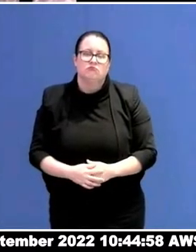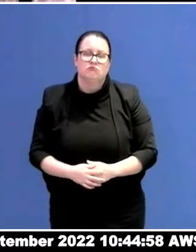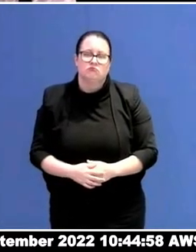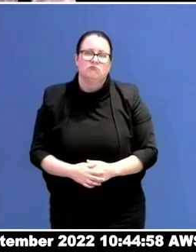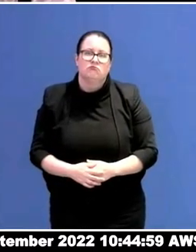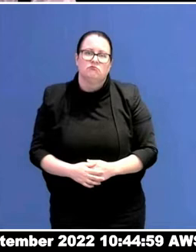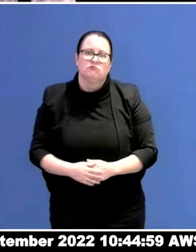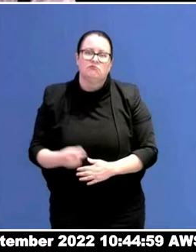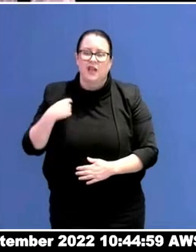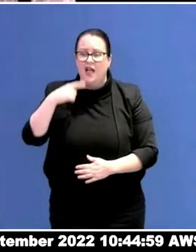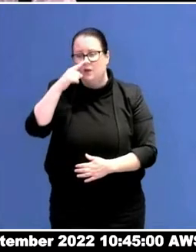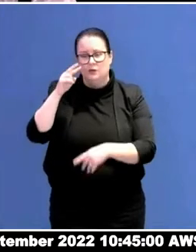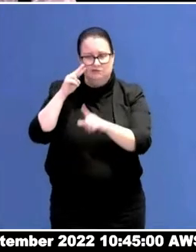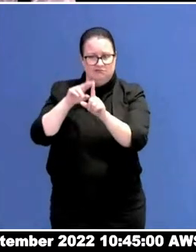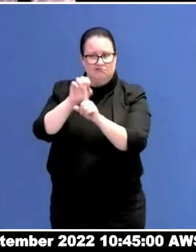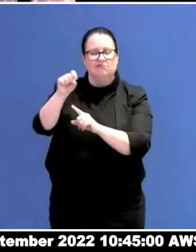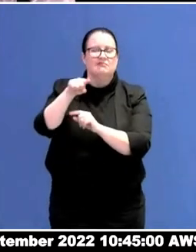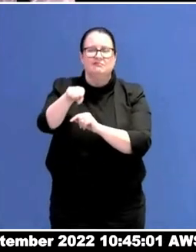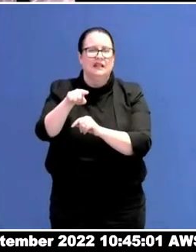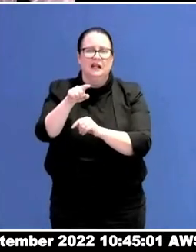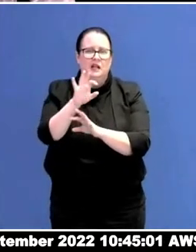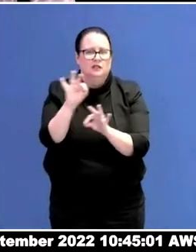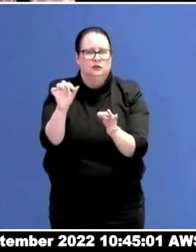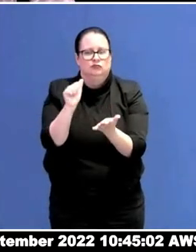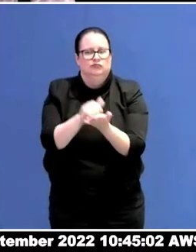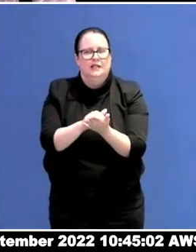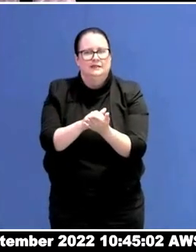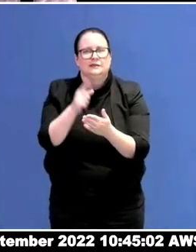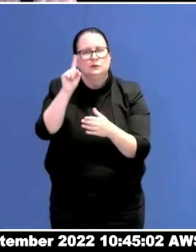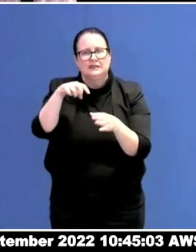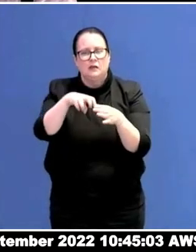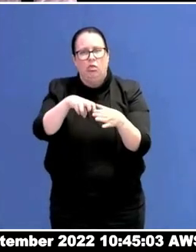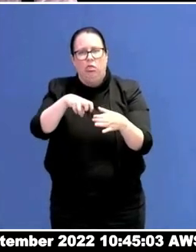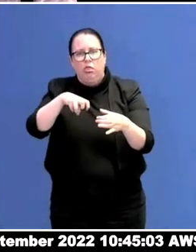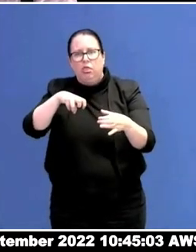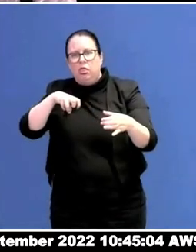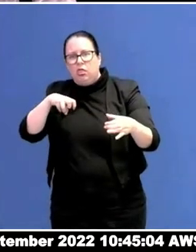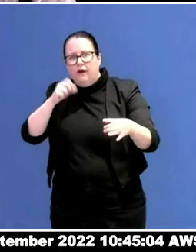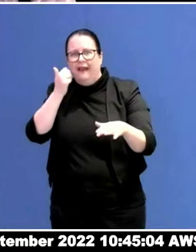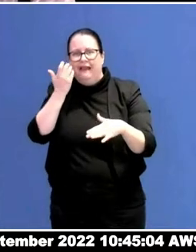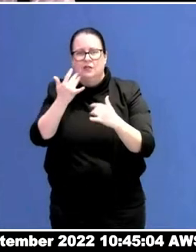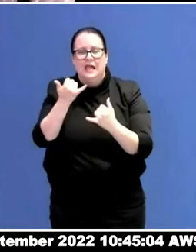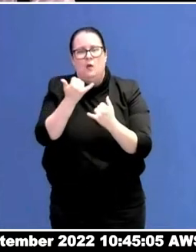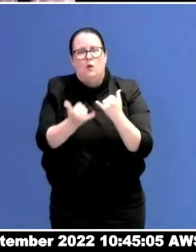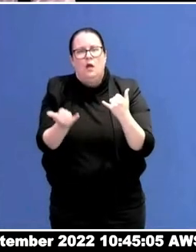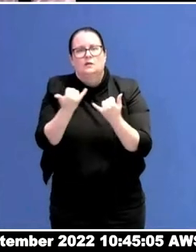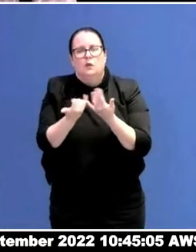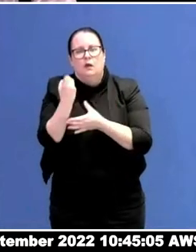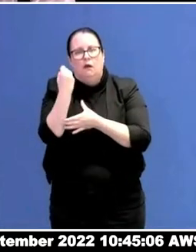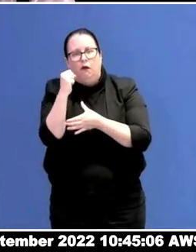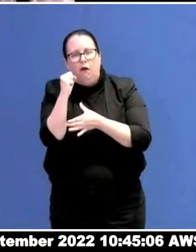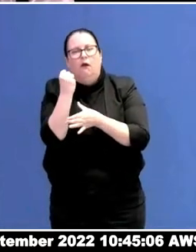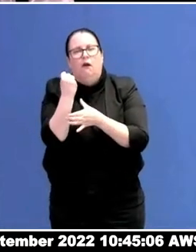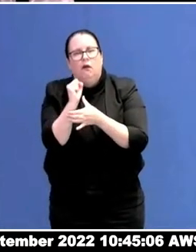I could see him, yes, obviously withdrawing very much every day that I had contact,